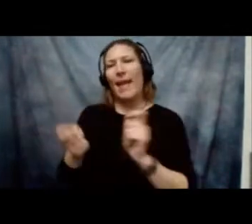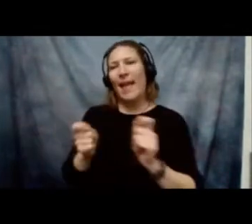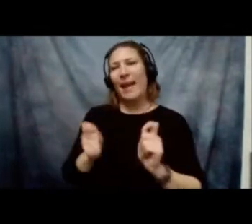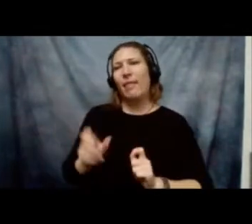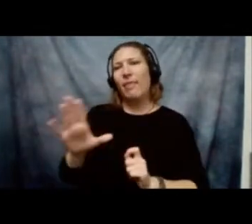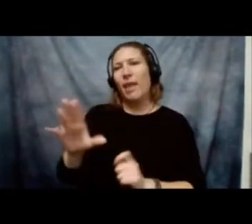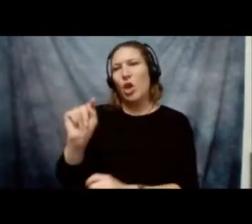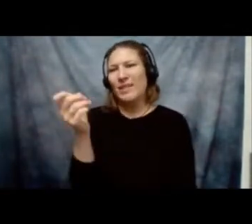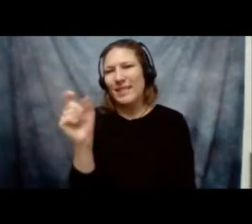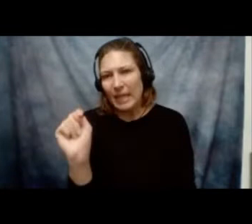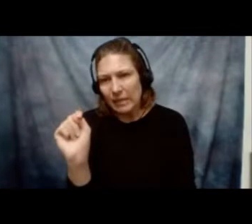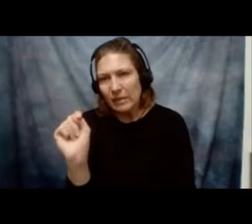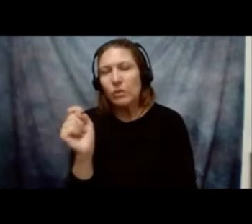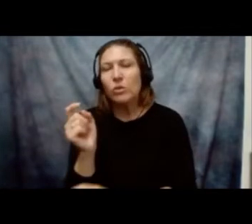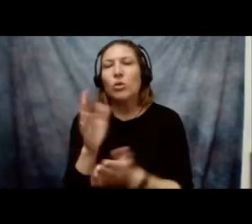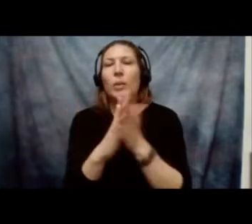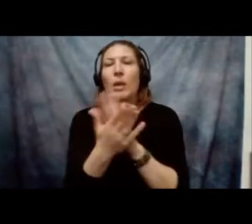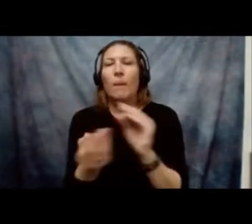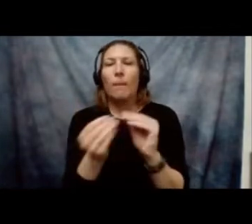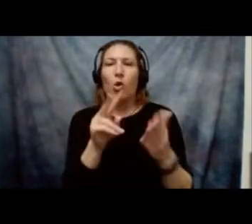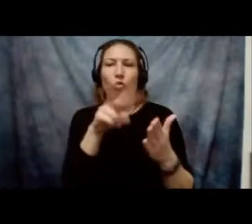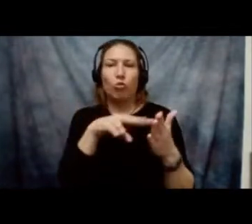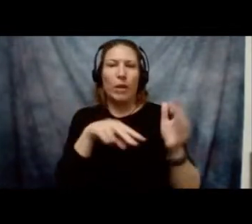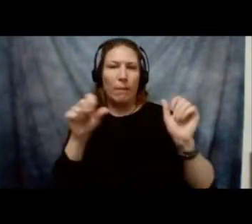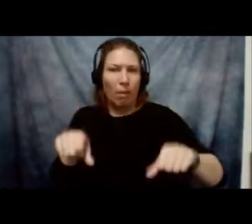image requests and make sure that they're useful images that actually